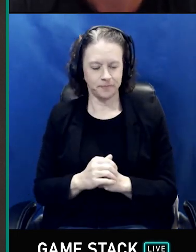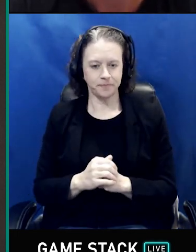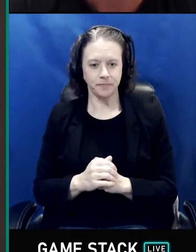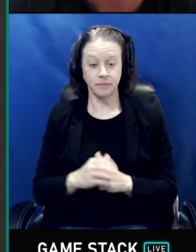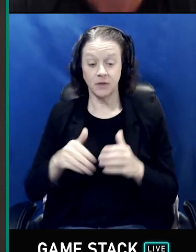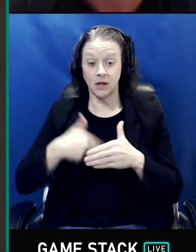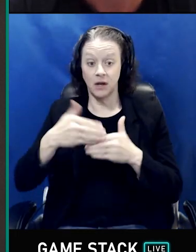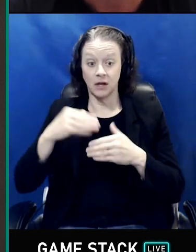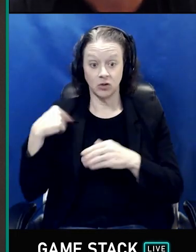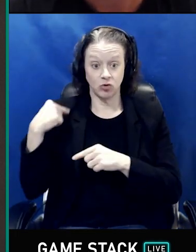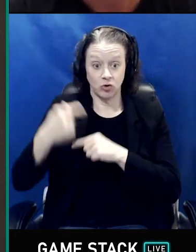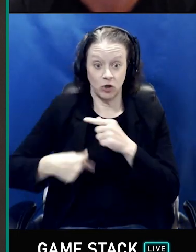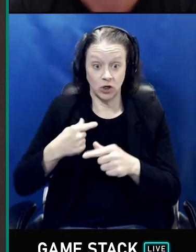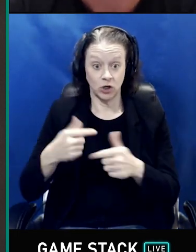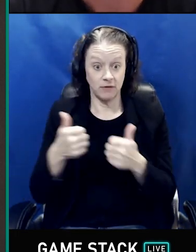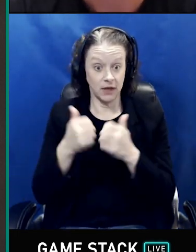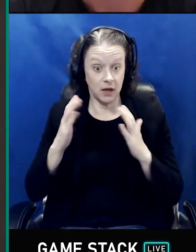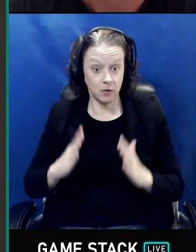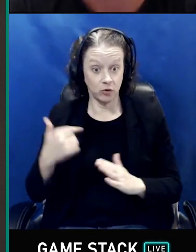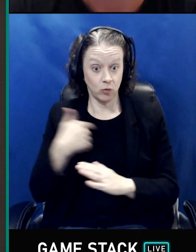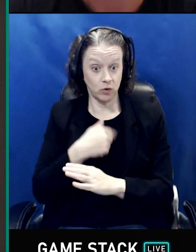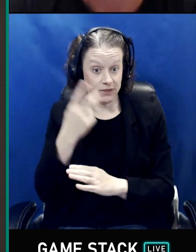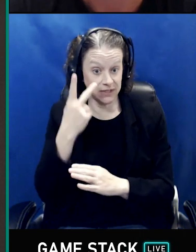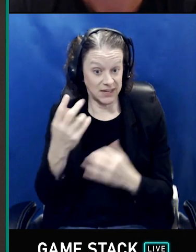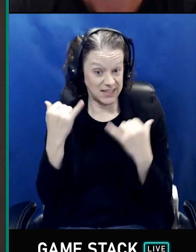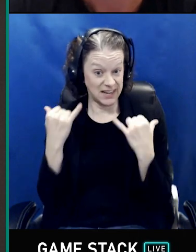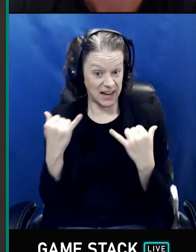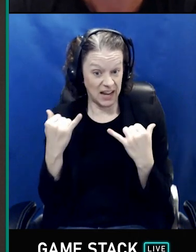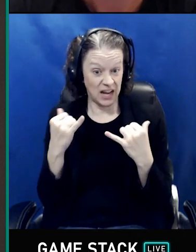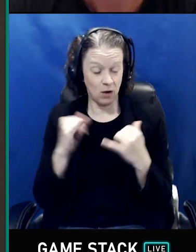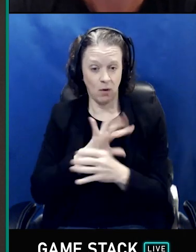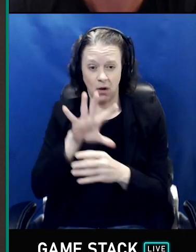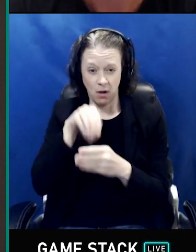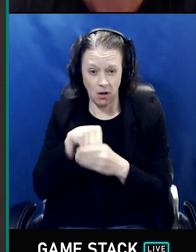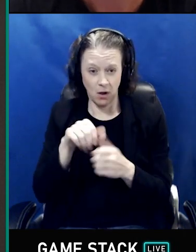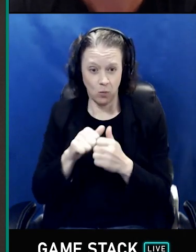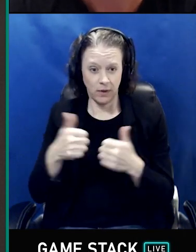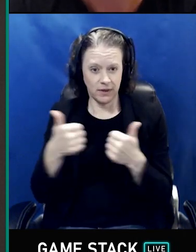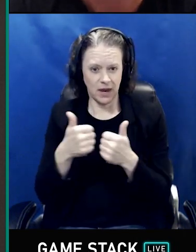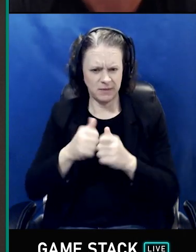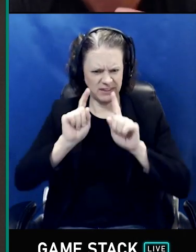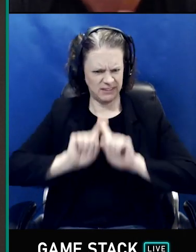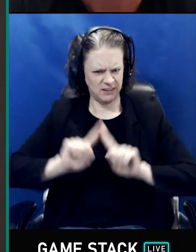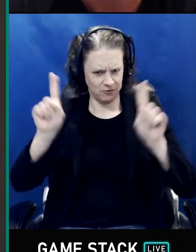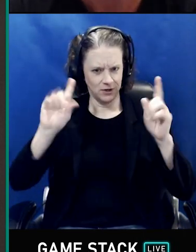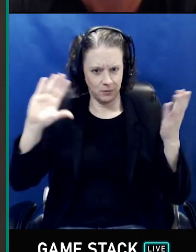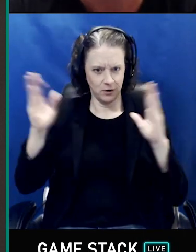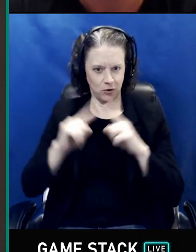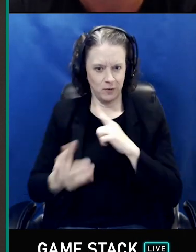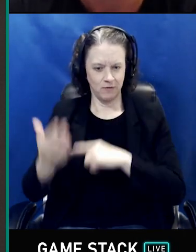are engaging in different ways than the generation before. They want content to be available right when they want it,